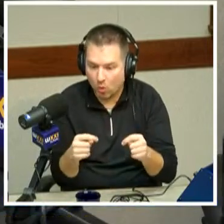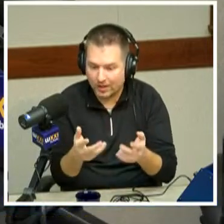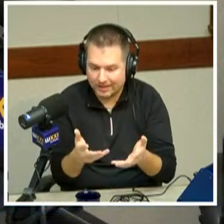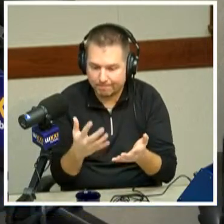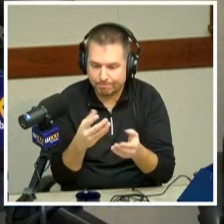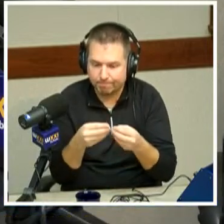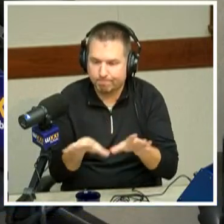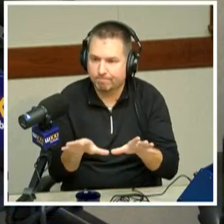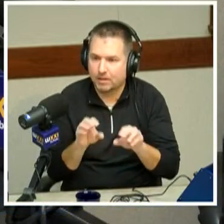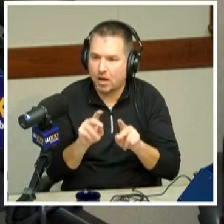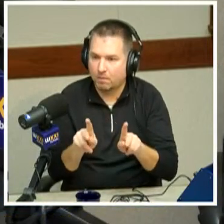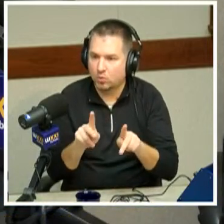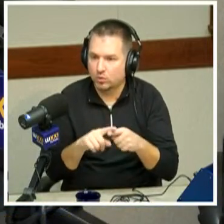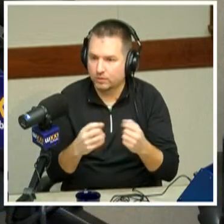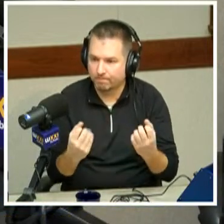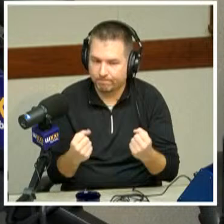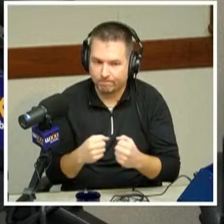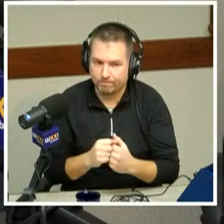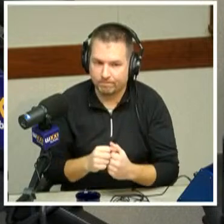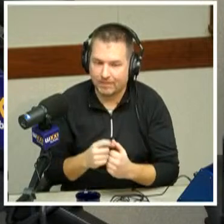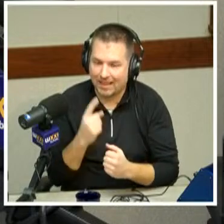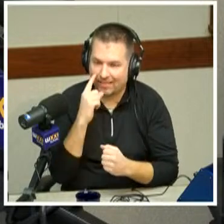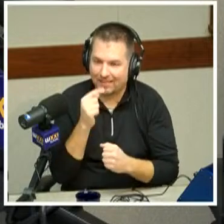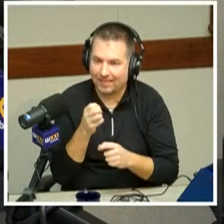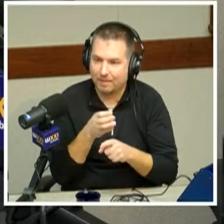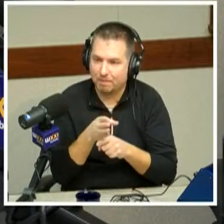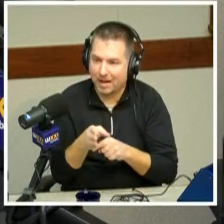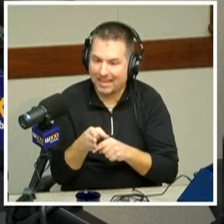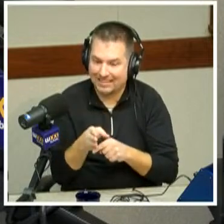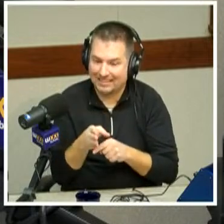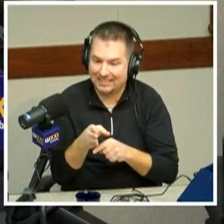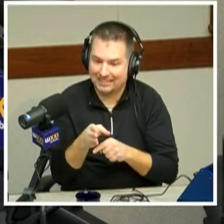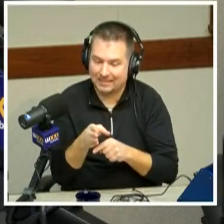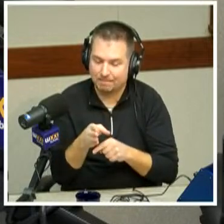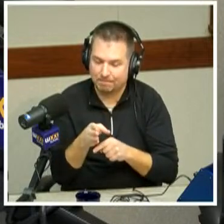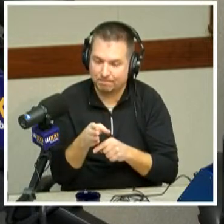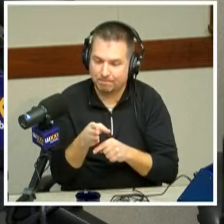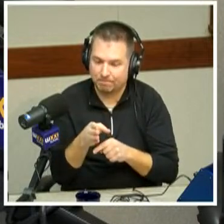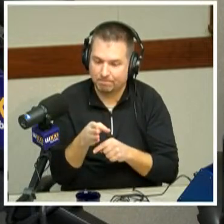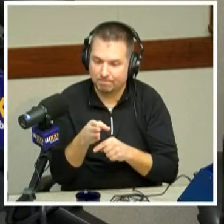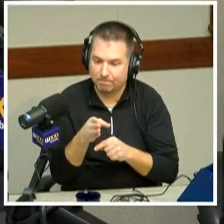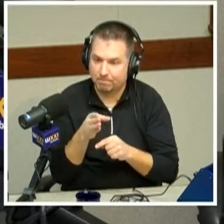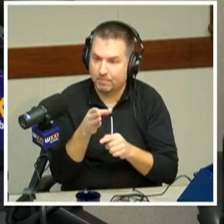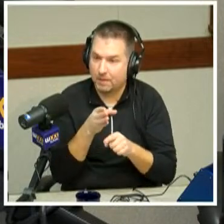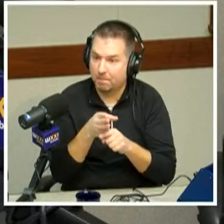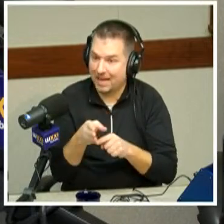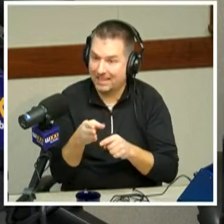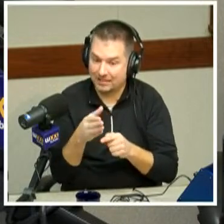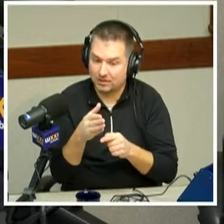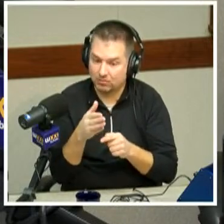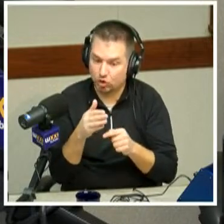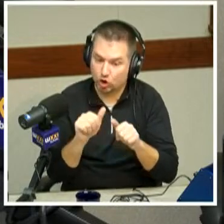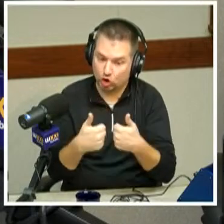I I think the the main um the main uh interesting uh aspect and also challenge for tip system is